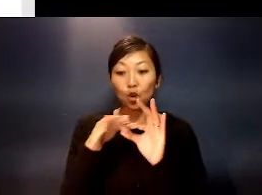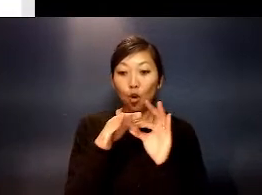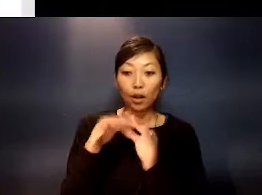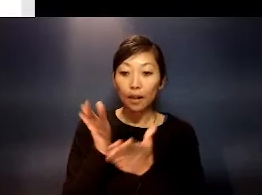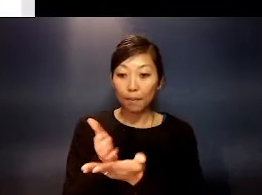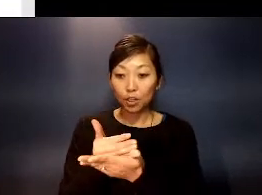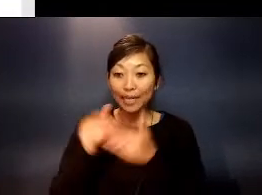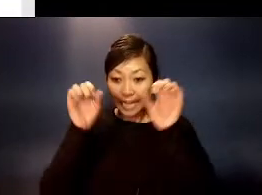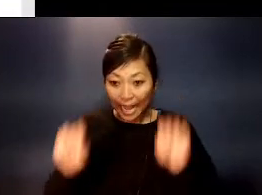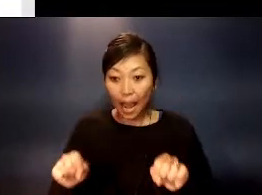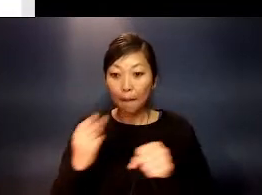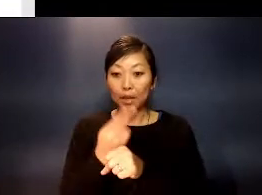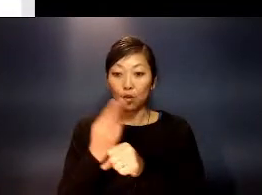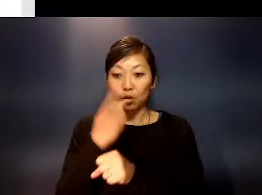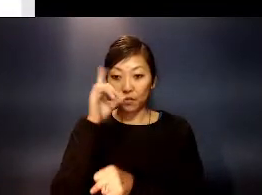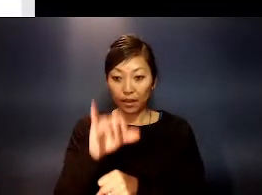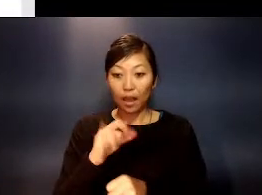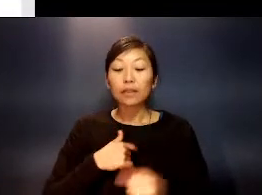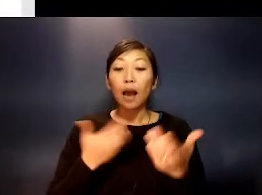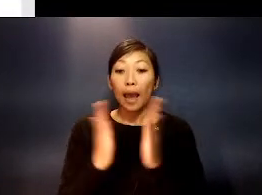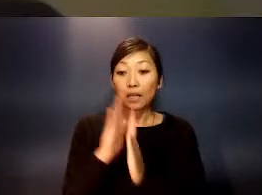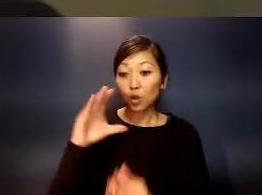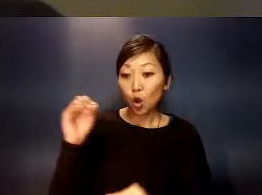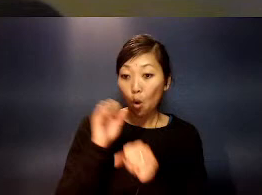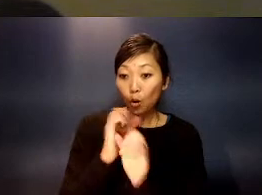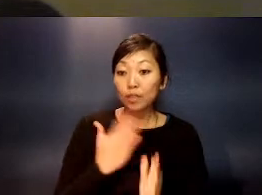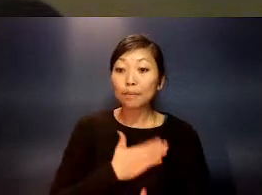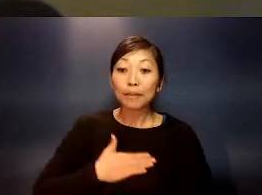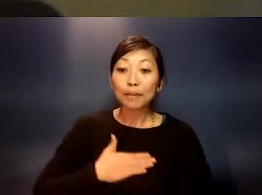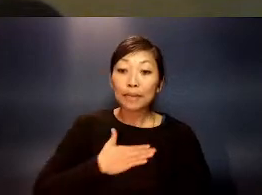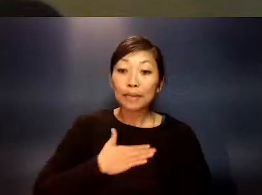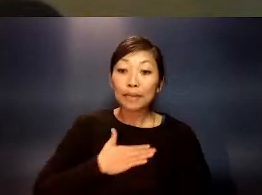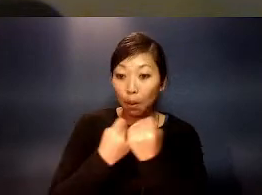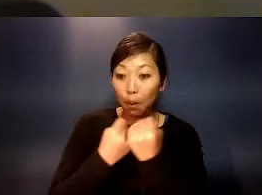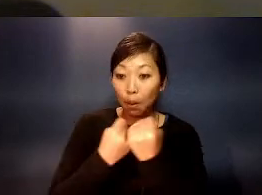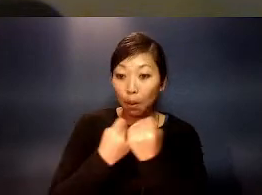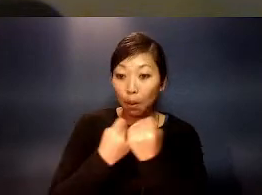[ OVERLAPPING CONVERSATION ] ≫ COUNCIL PRESIDENT BENDER: THANK YOU. COUNCIL MEMBER FLETCHER HAS MOVED THE AMENDMENT. IS THERE A SECOND?